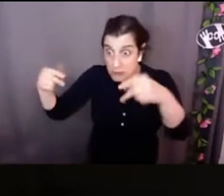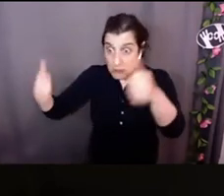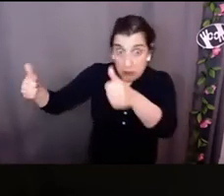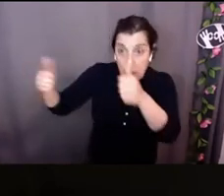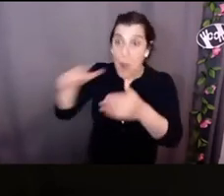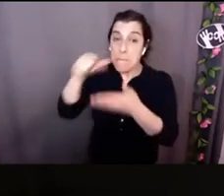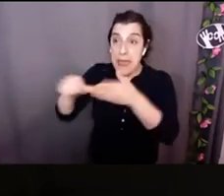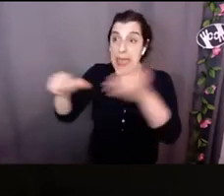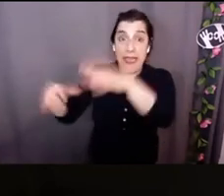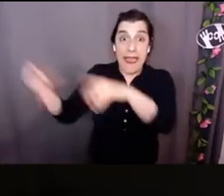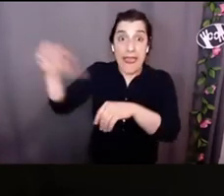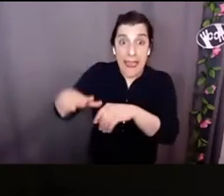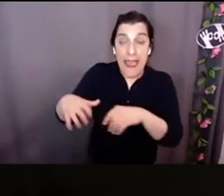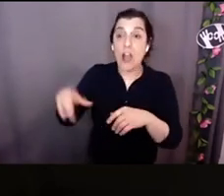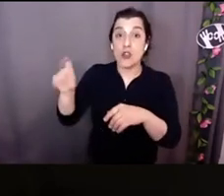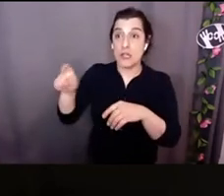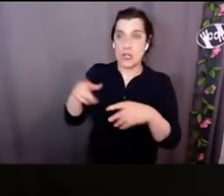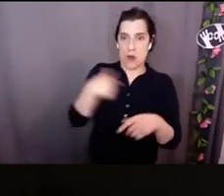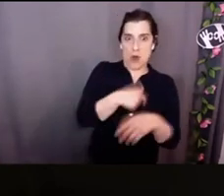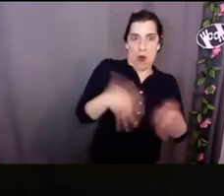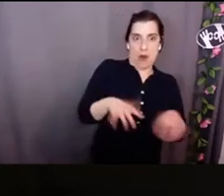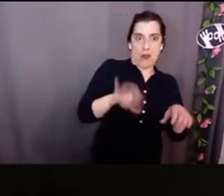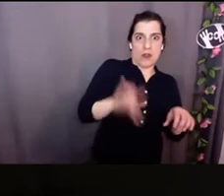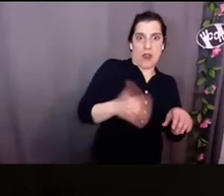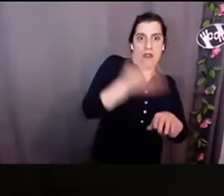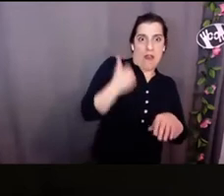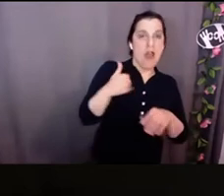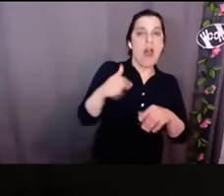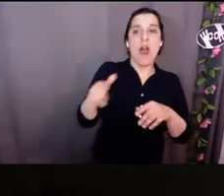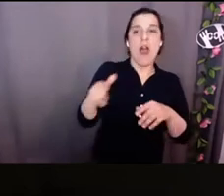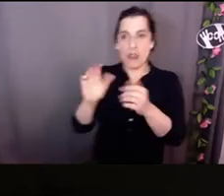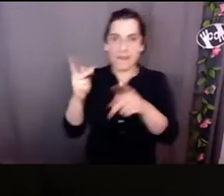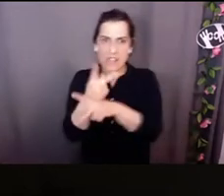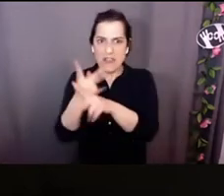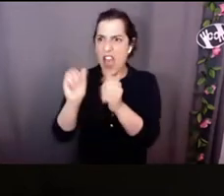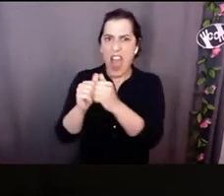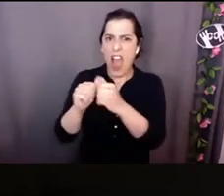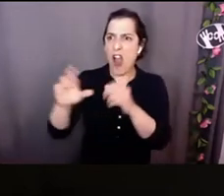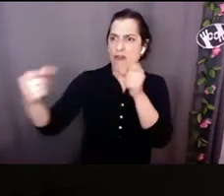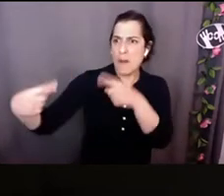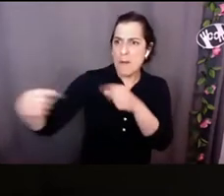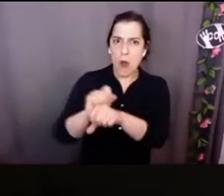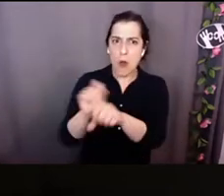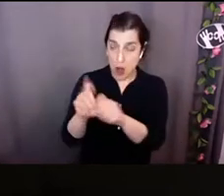someone else might need to help each other through. You know, figuring out how remote work happens. So I actually am seeing that pattern.